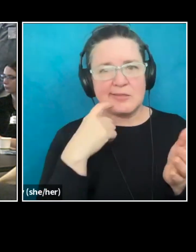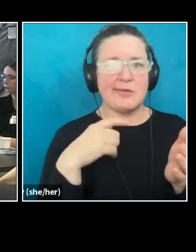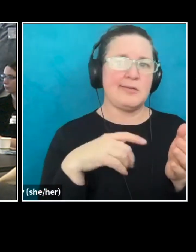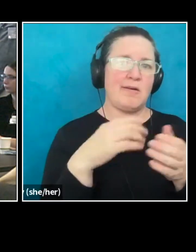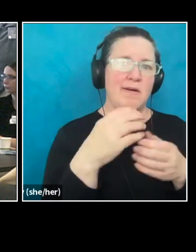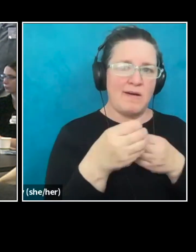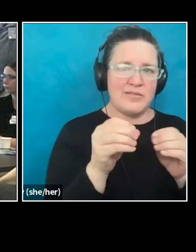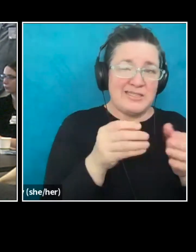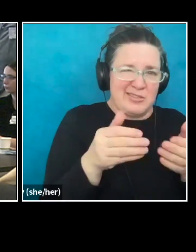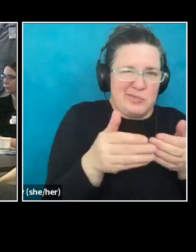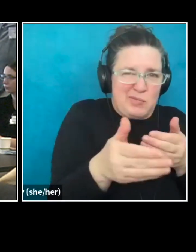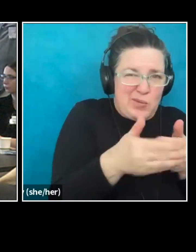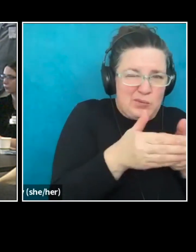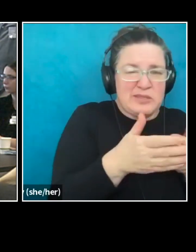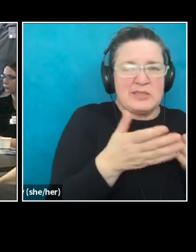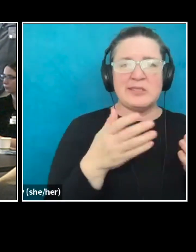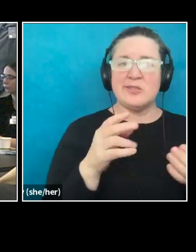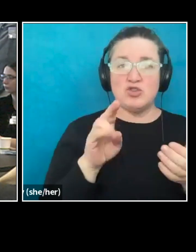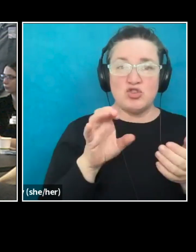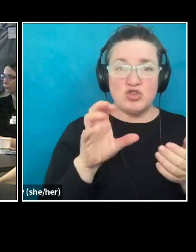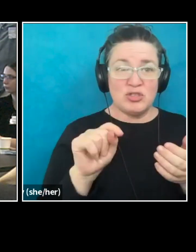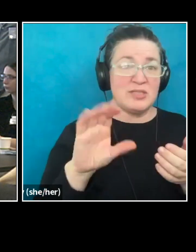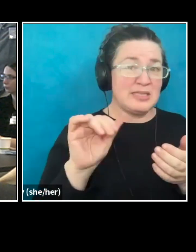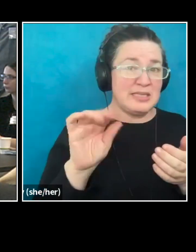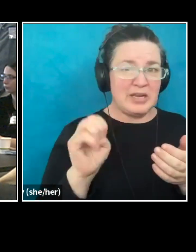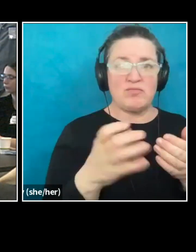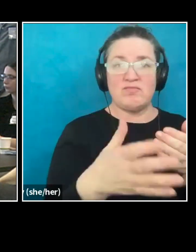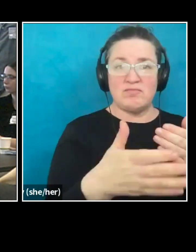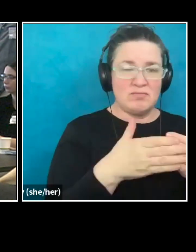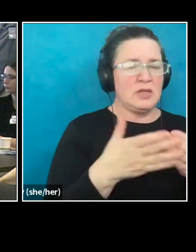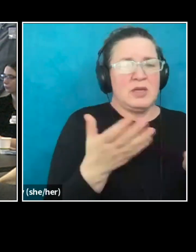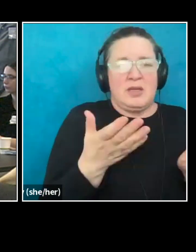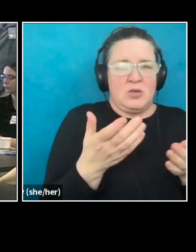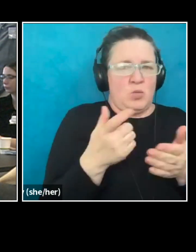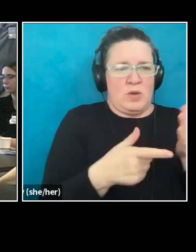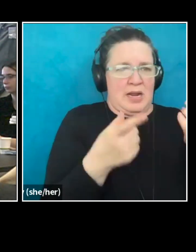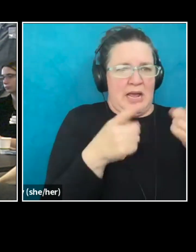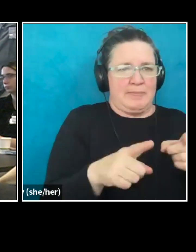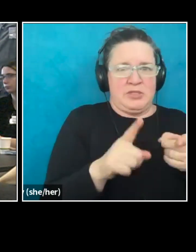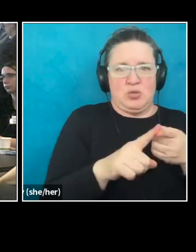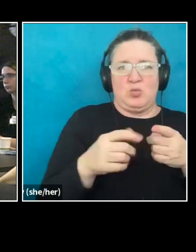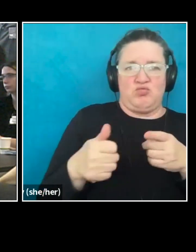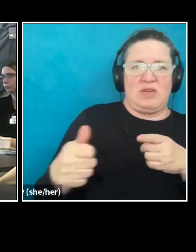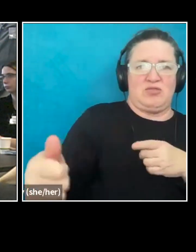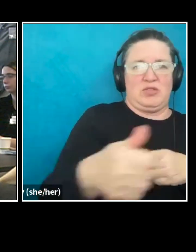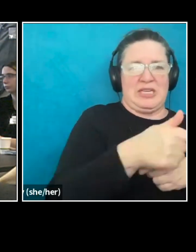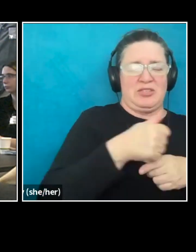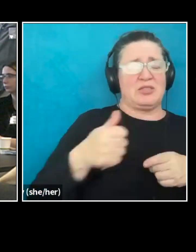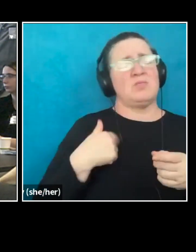the transportation? And um you know, we need to be thinking about both sides of that equation